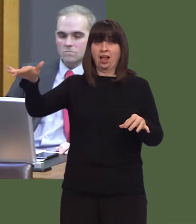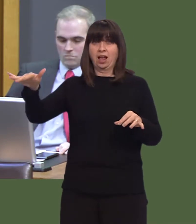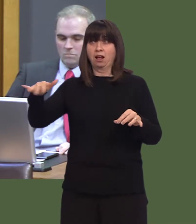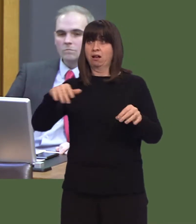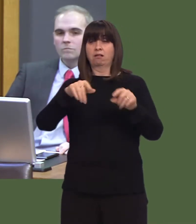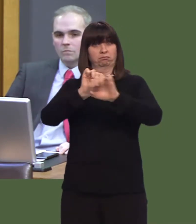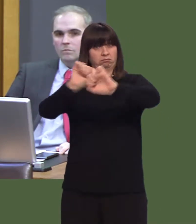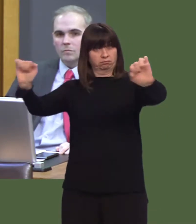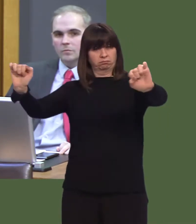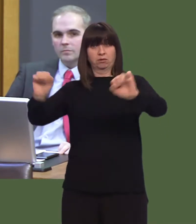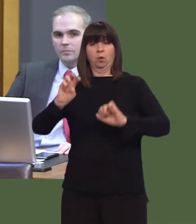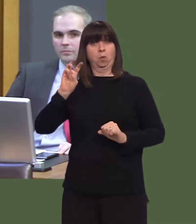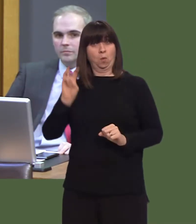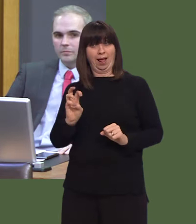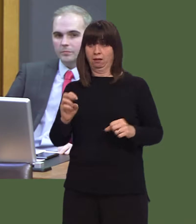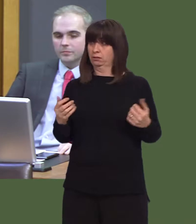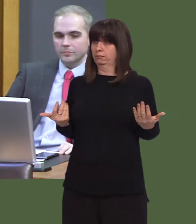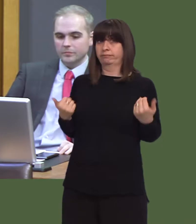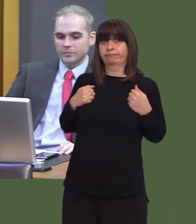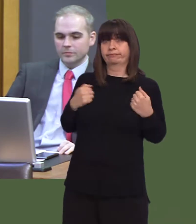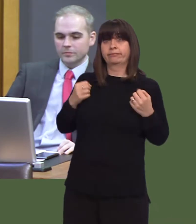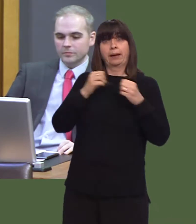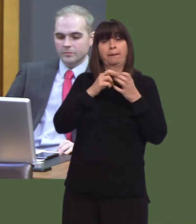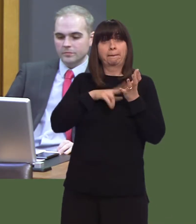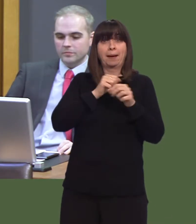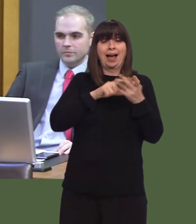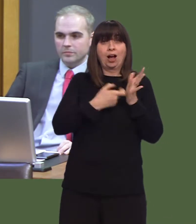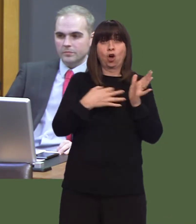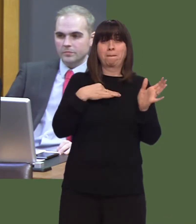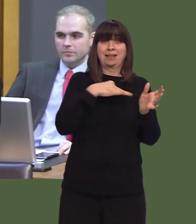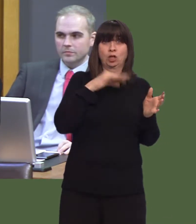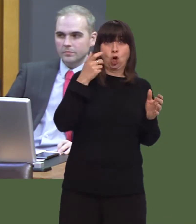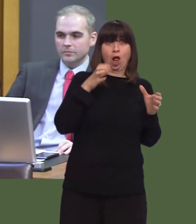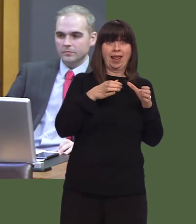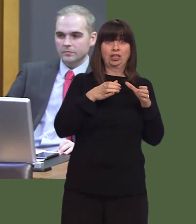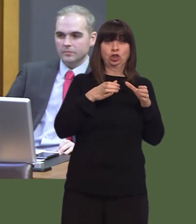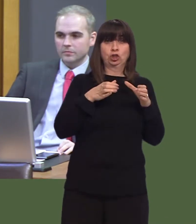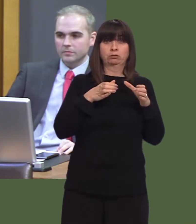In Wales, of course, the progress on Bangor medical college has been painfully slow and